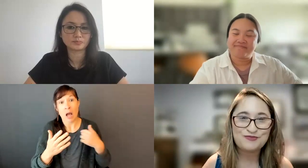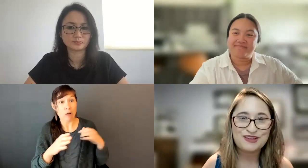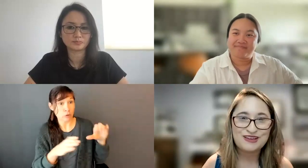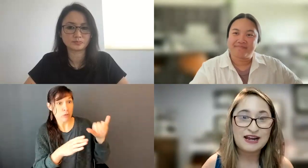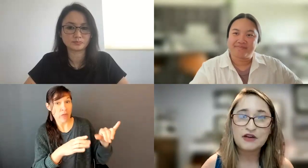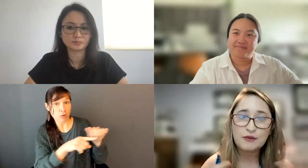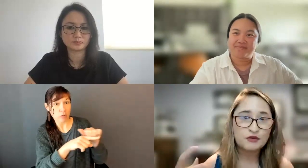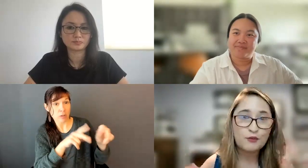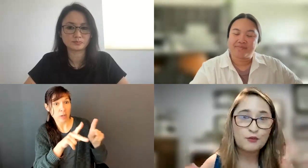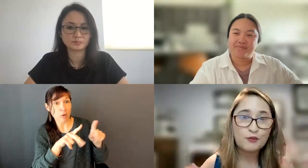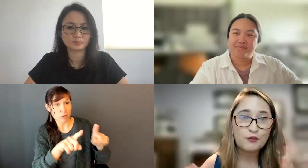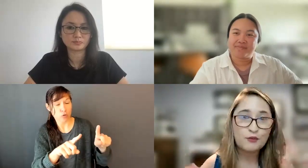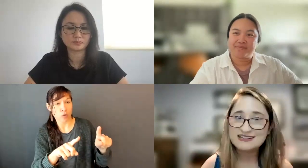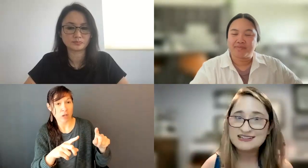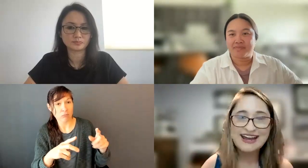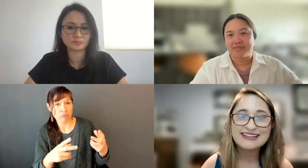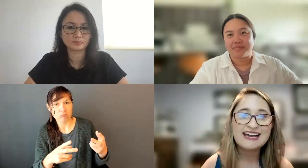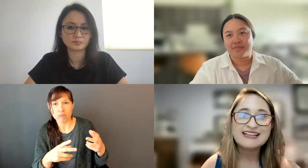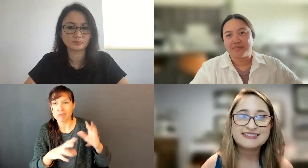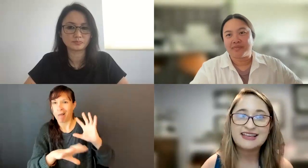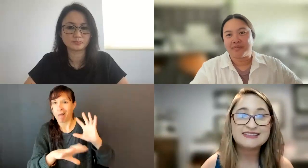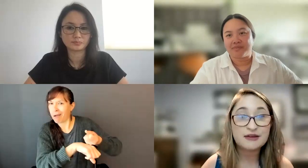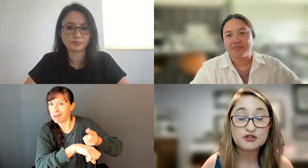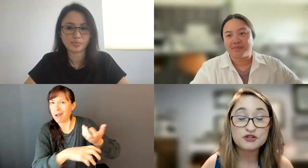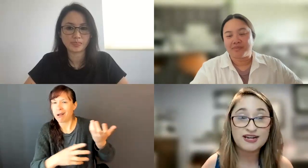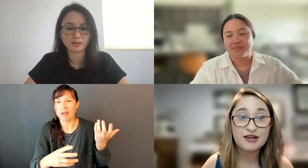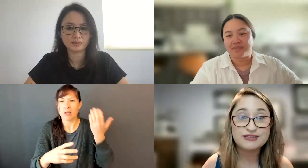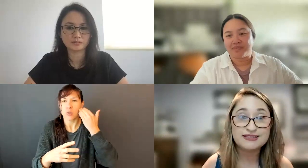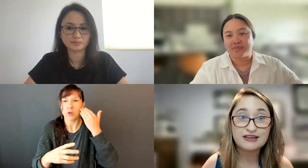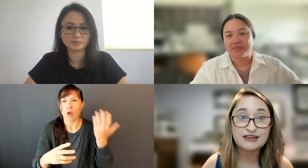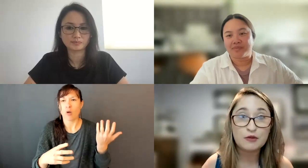kind of going through WCAG guidelines and seeing what training was available.